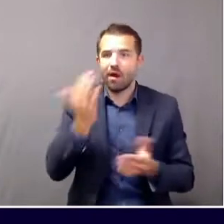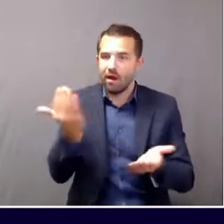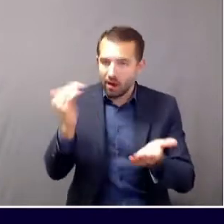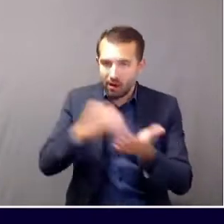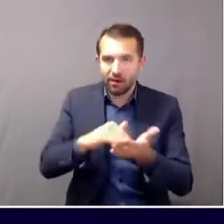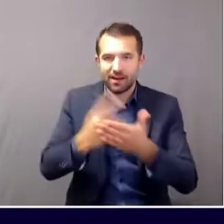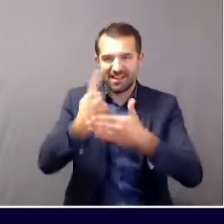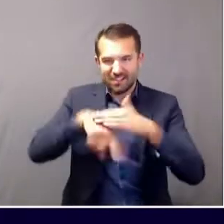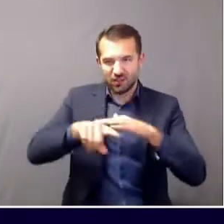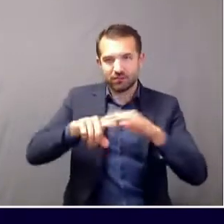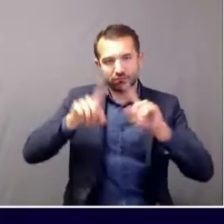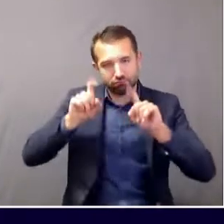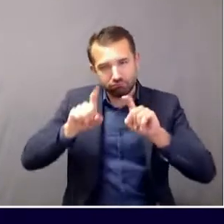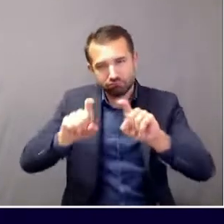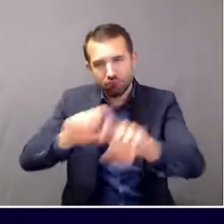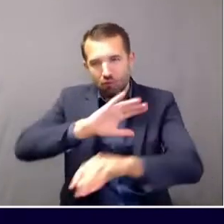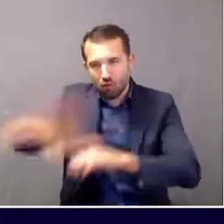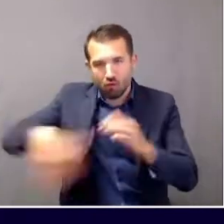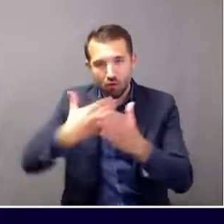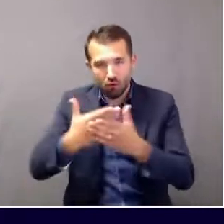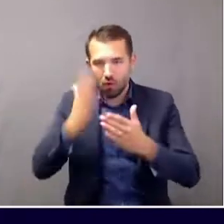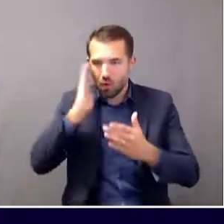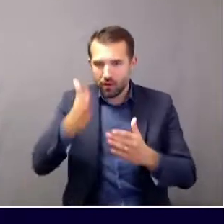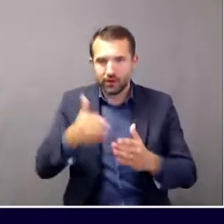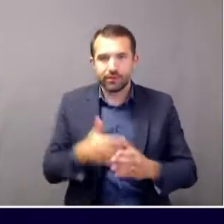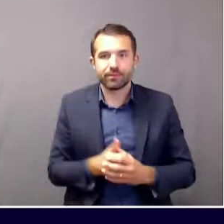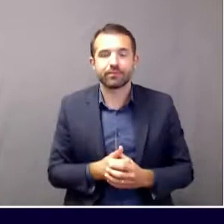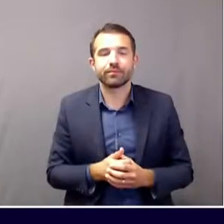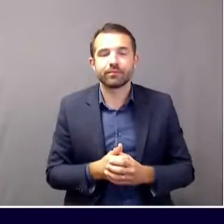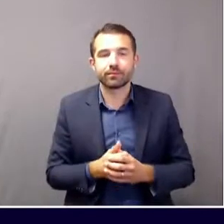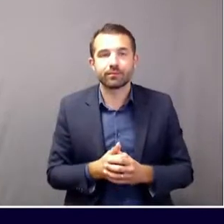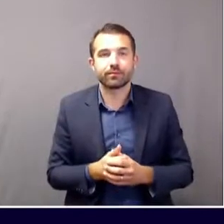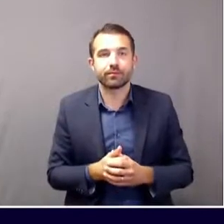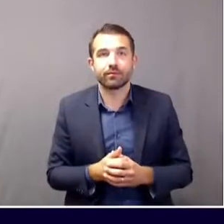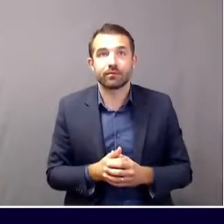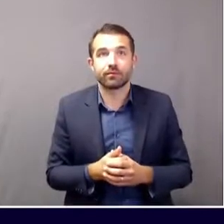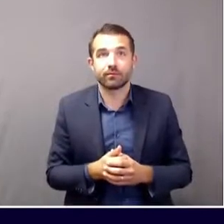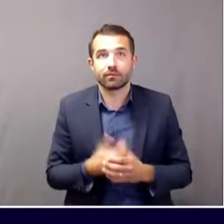what we're working very closely